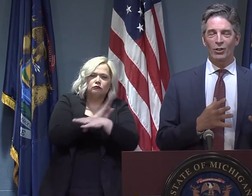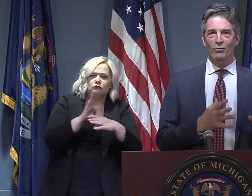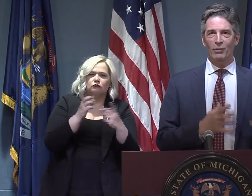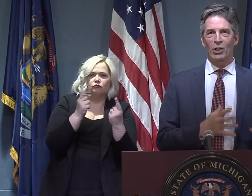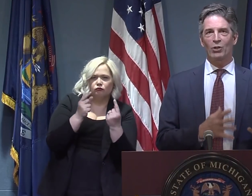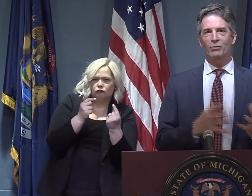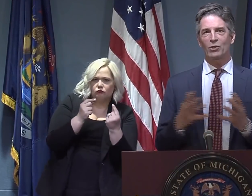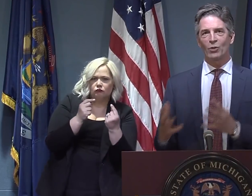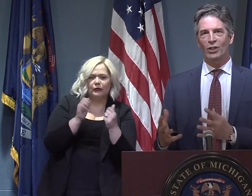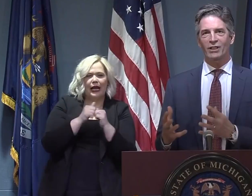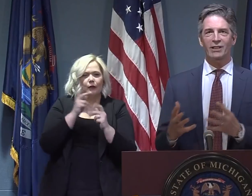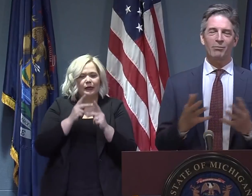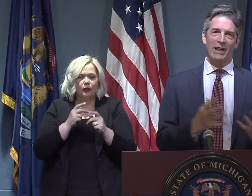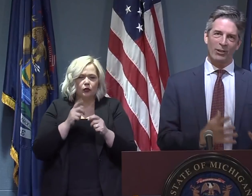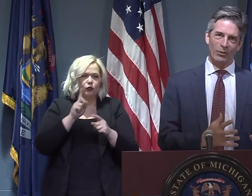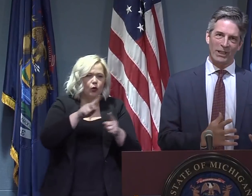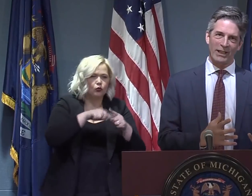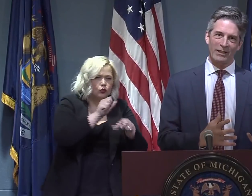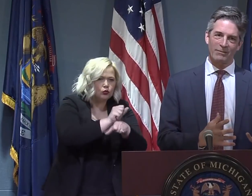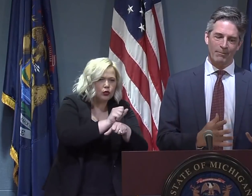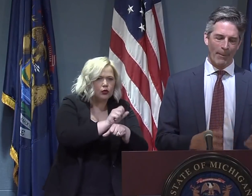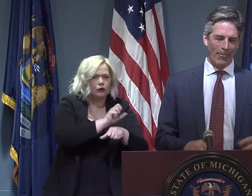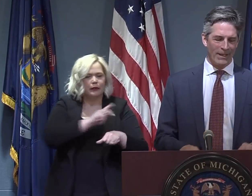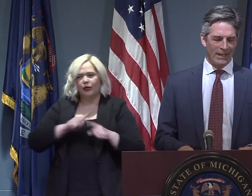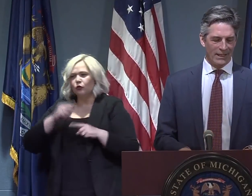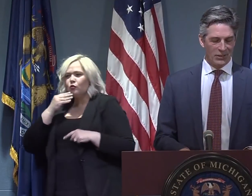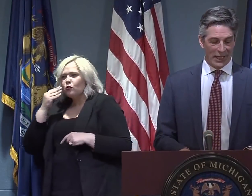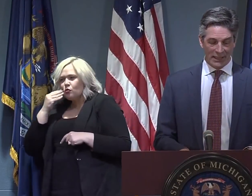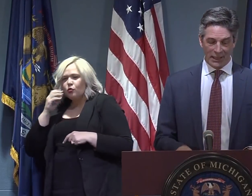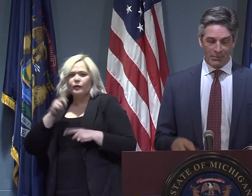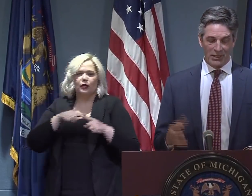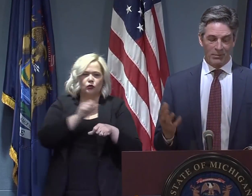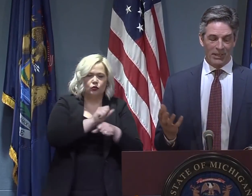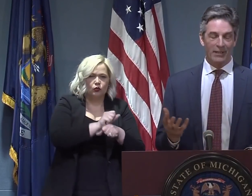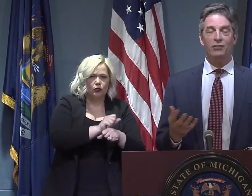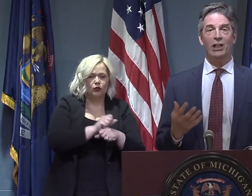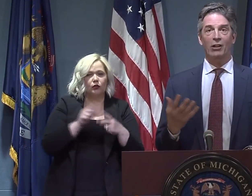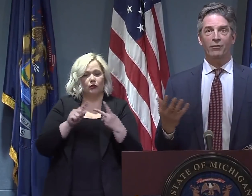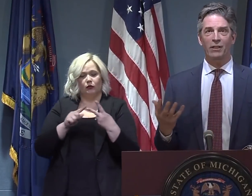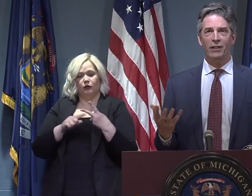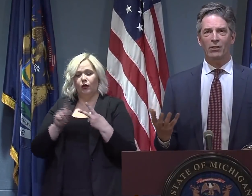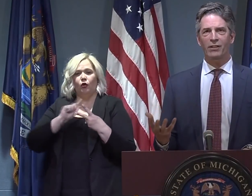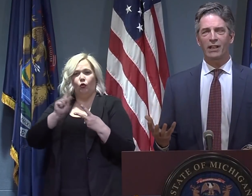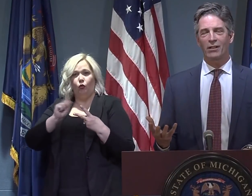THINGS, FIRST OUR NATURAL LABOR SHEDS IN THE STATE, WHICH IS HOW PEOPLE GO FROM HOME TO WORK AND